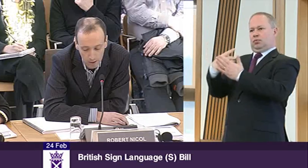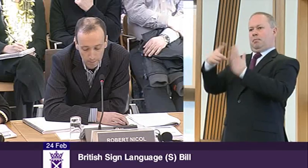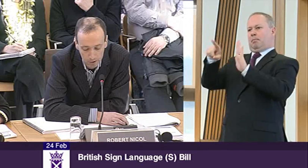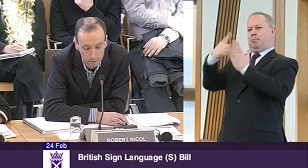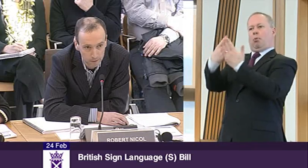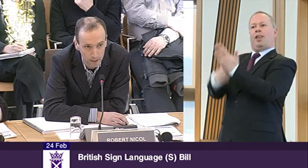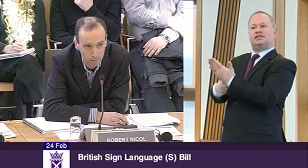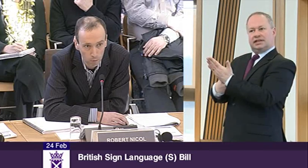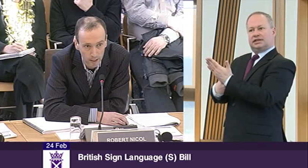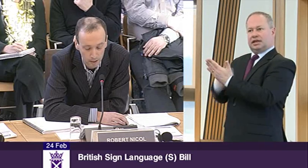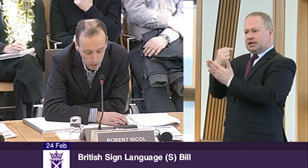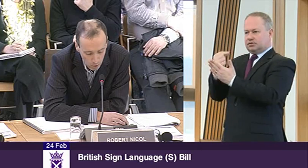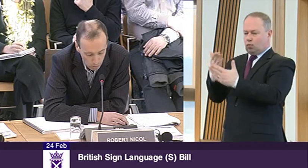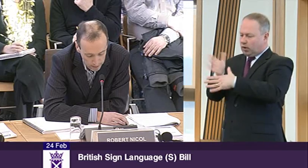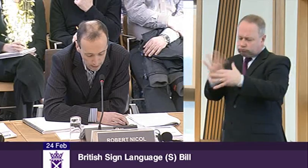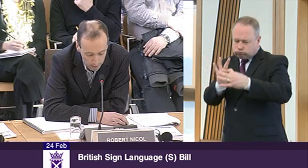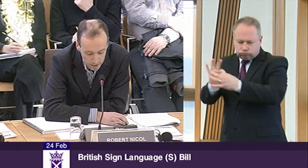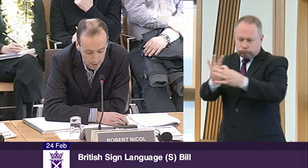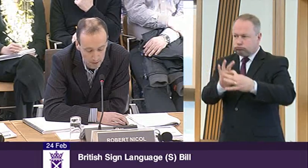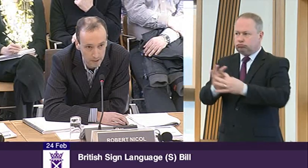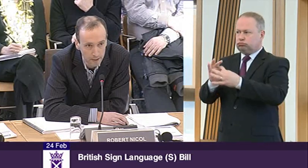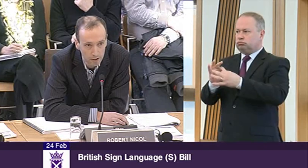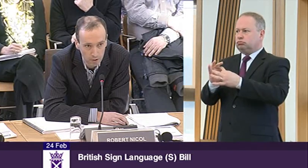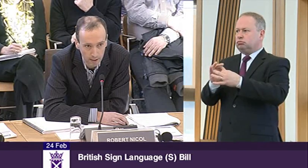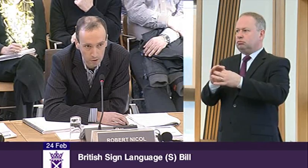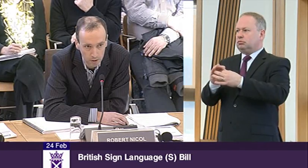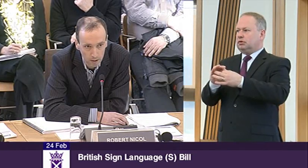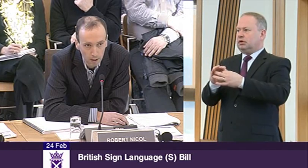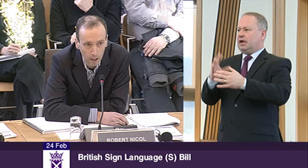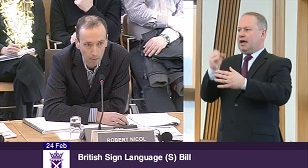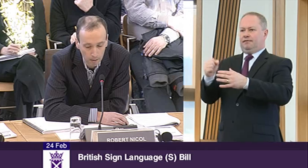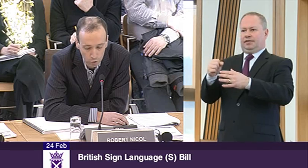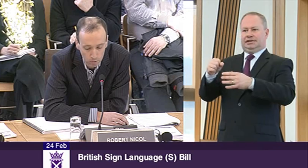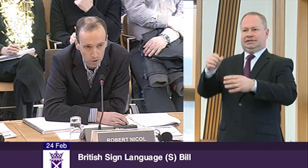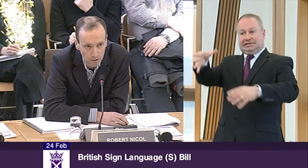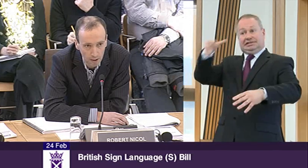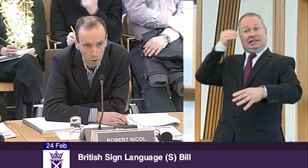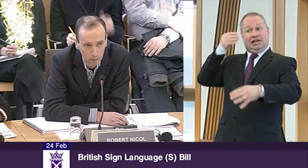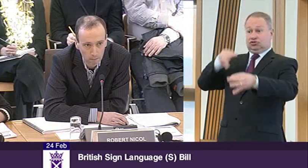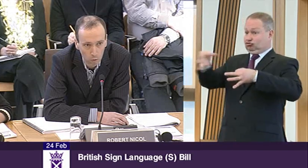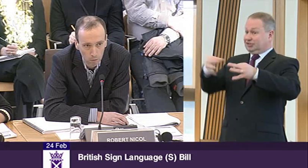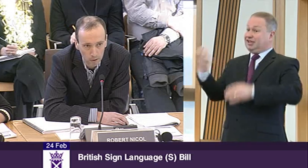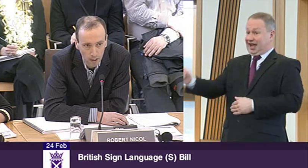can be developed collaboratively. We already have the see hear strategy, which I am sure